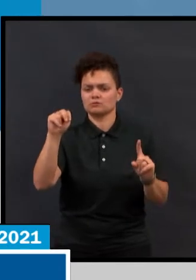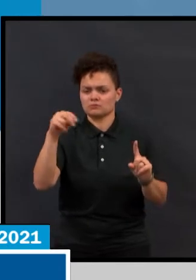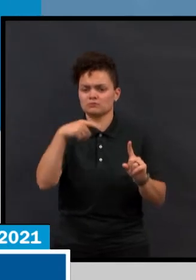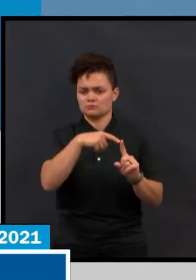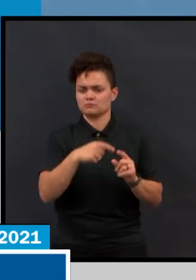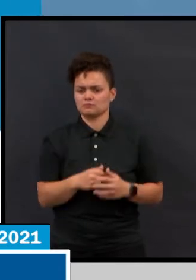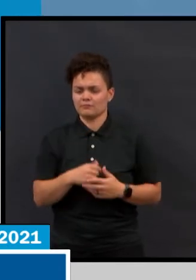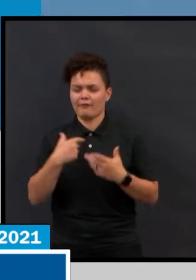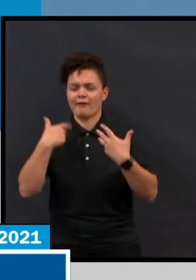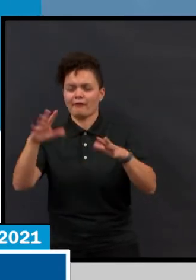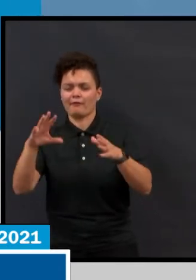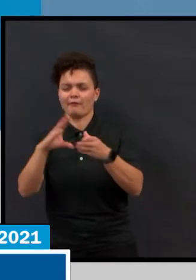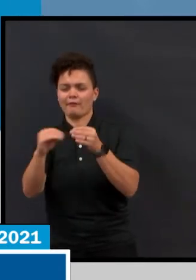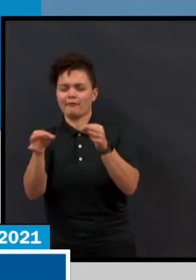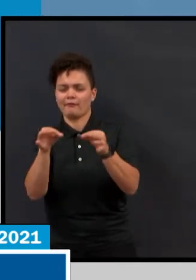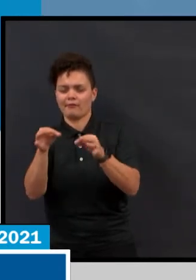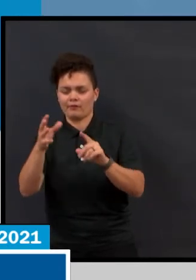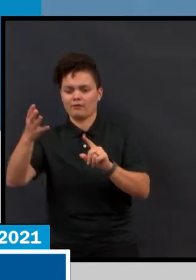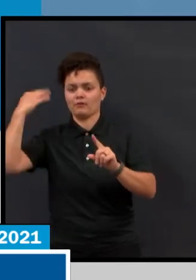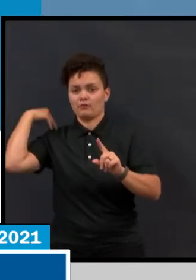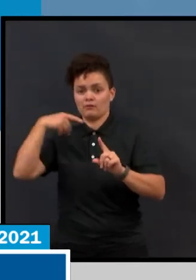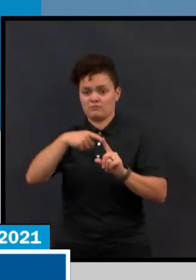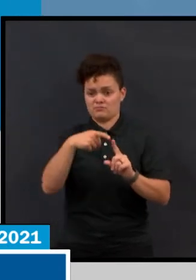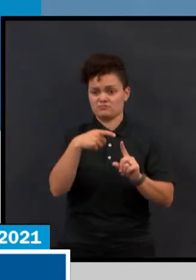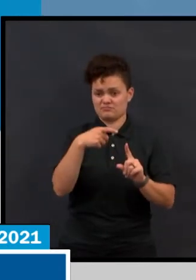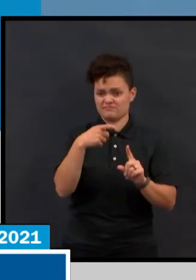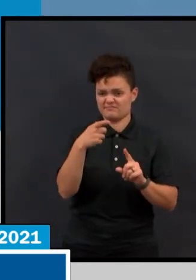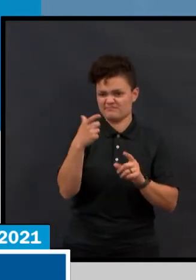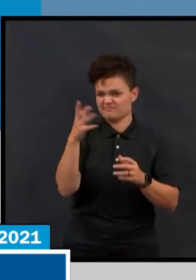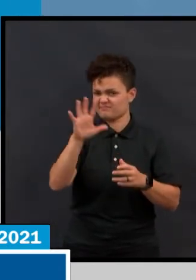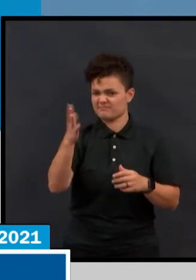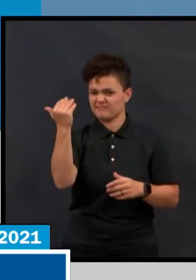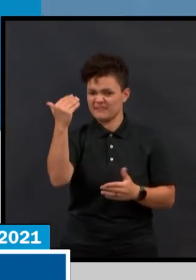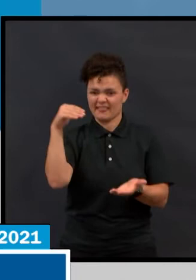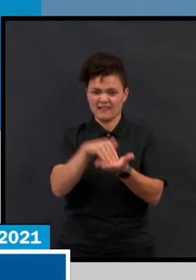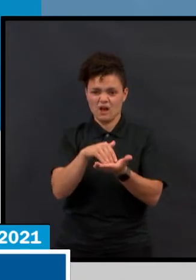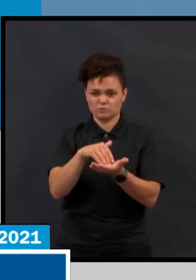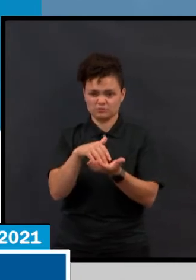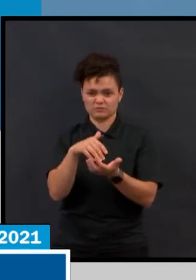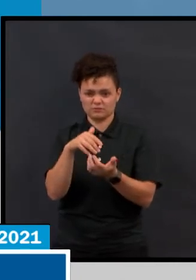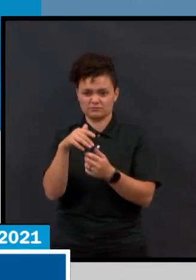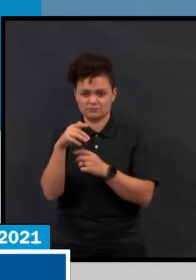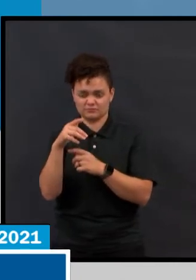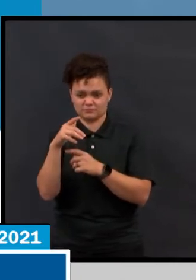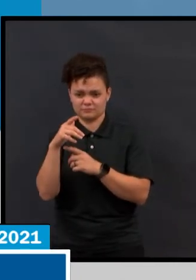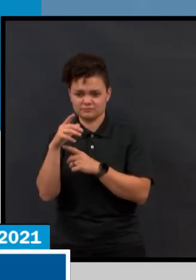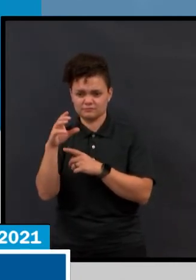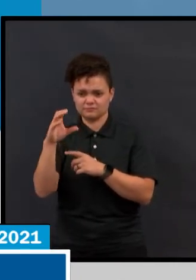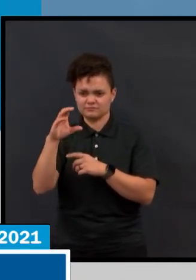14 000 almost fifteen thousand acres of mountain park land and one of those areas of uh ownership